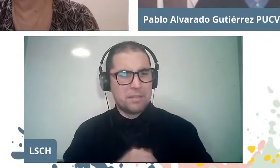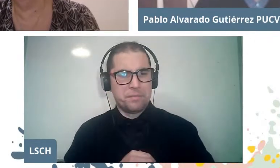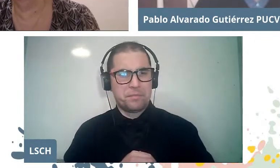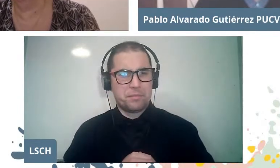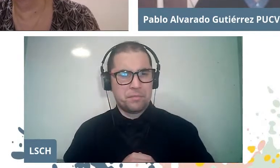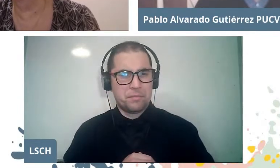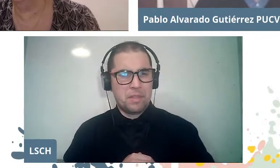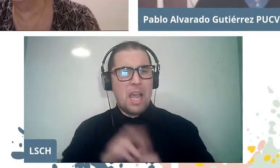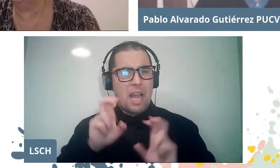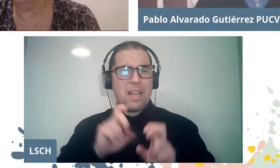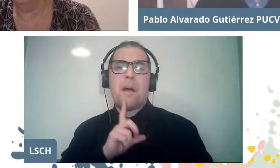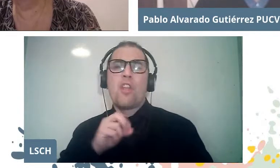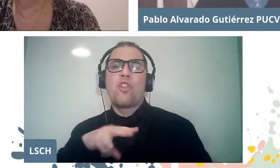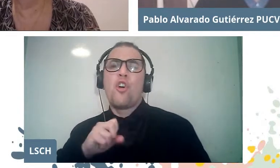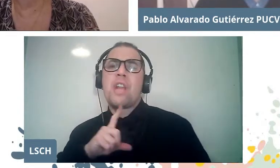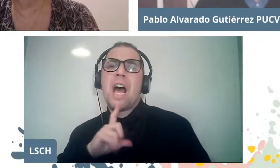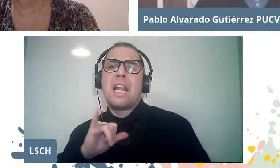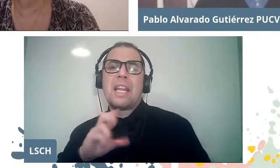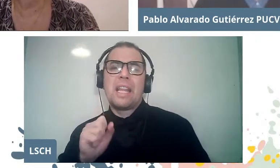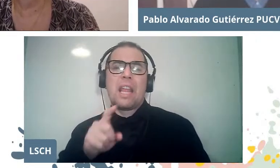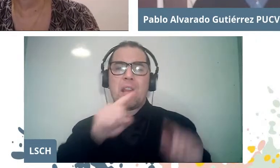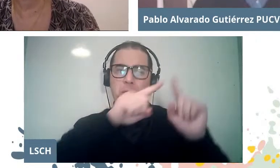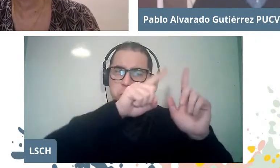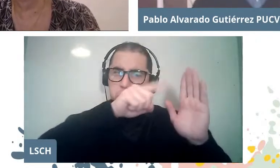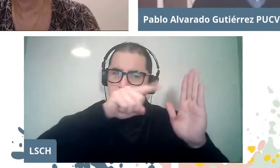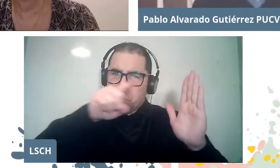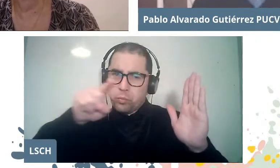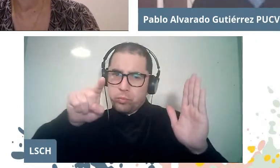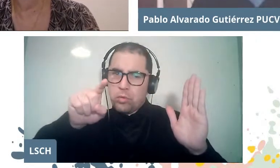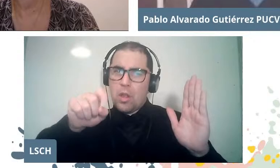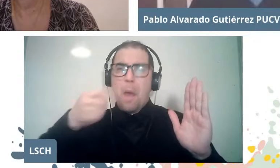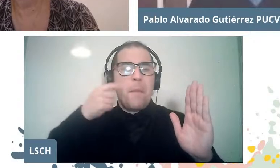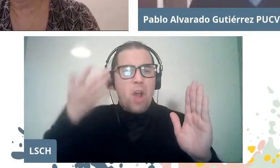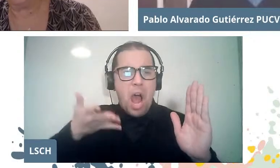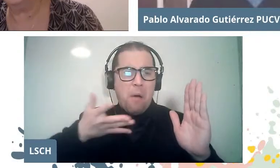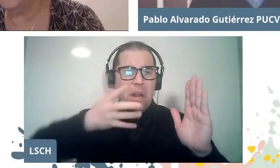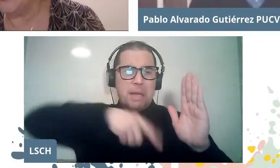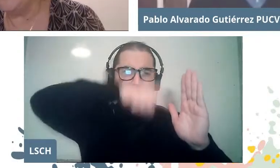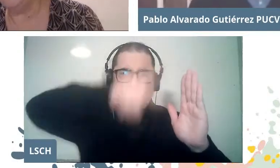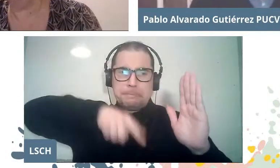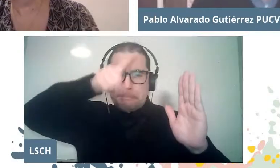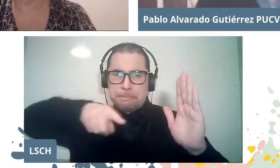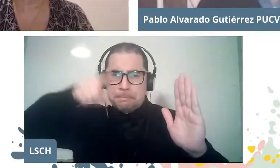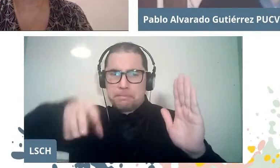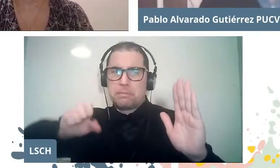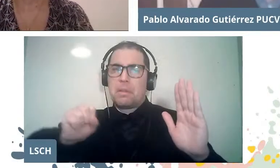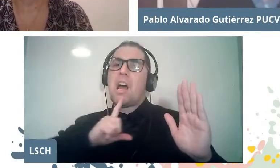to tonality, and the atonality stage will be surpassed?